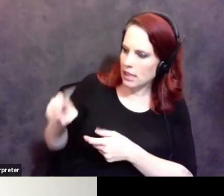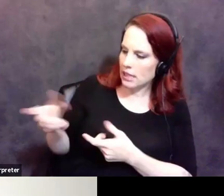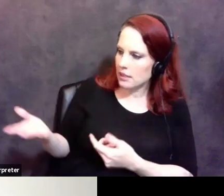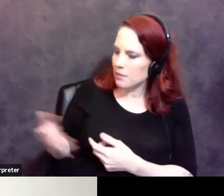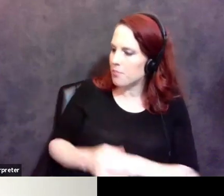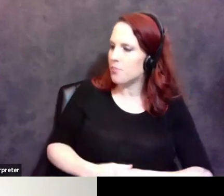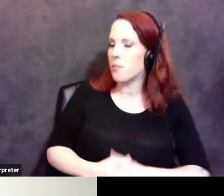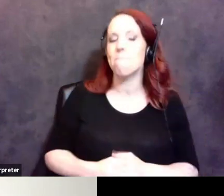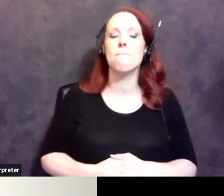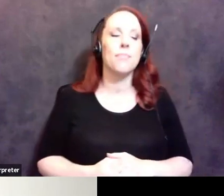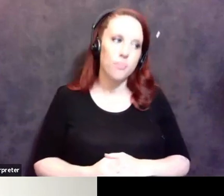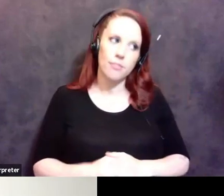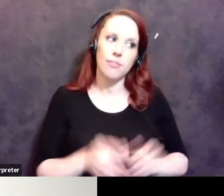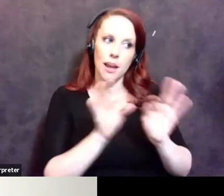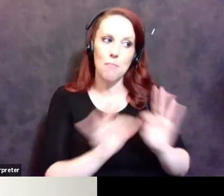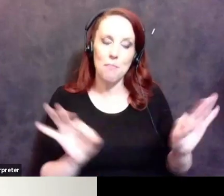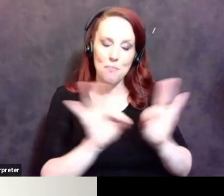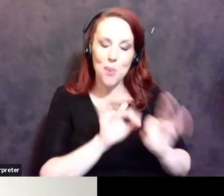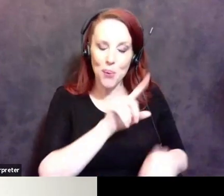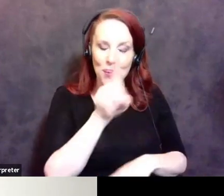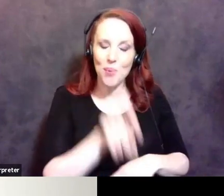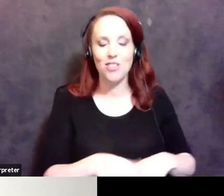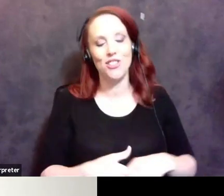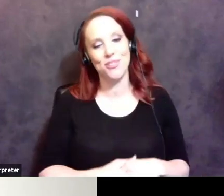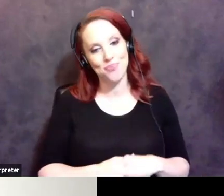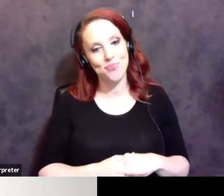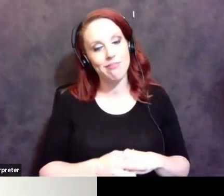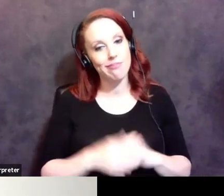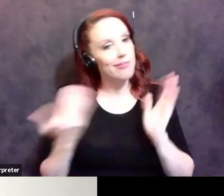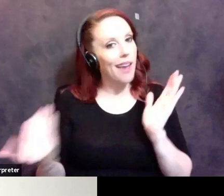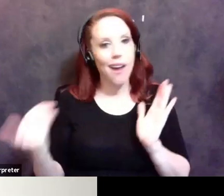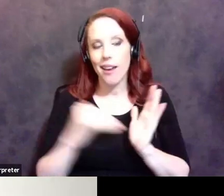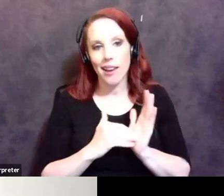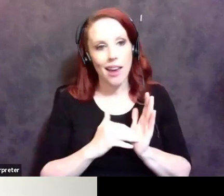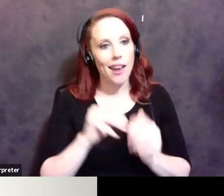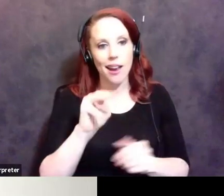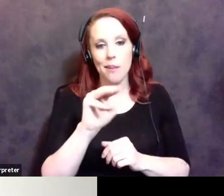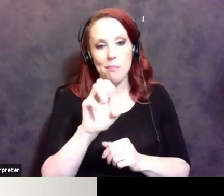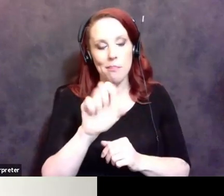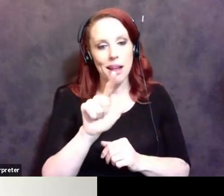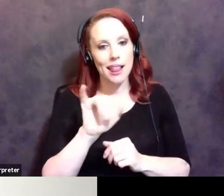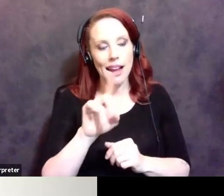Such an important question. Again, Melinda, I think back to our prep call when